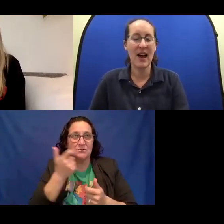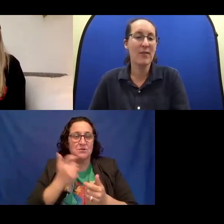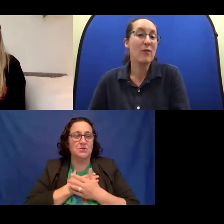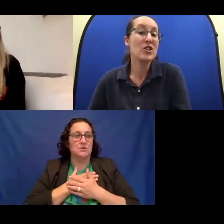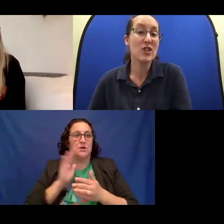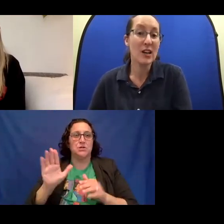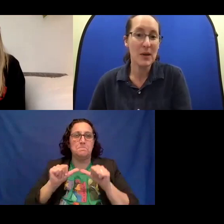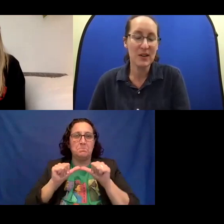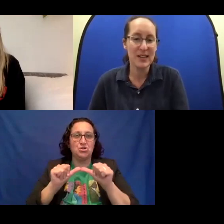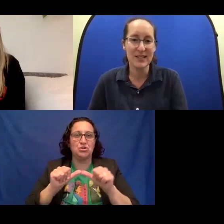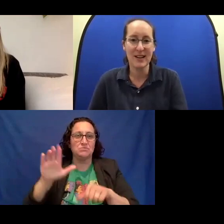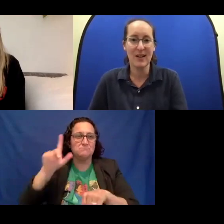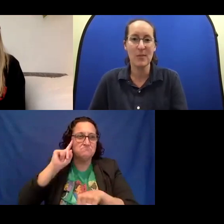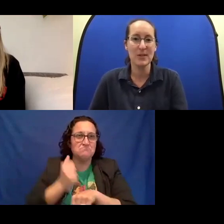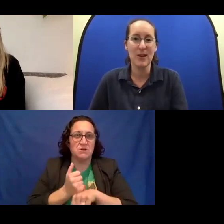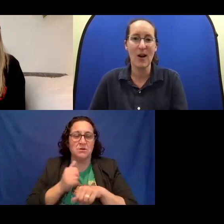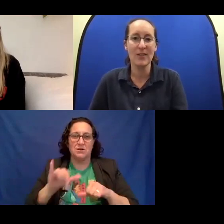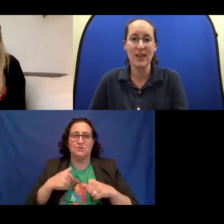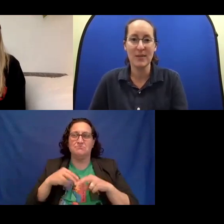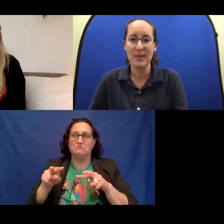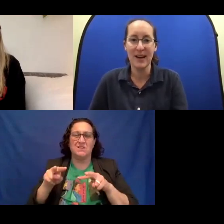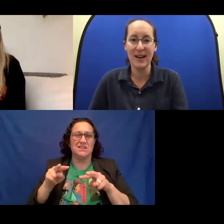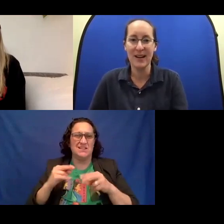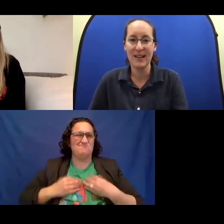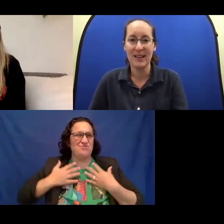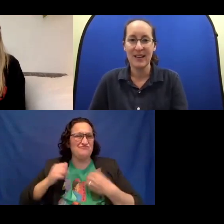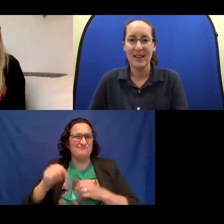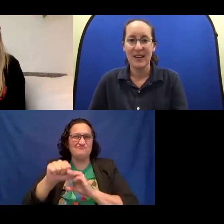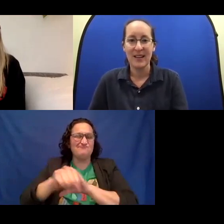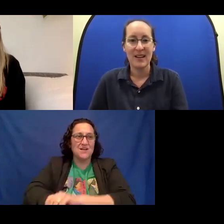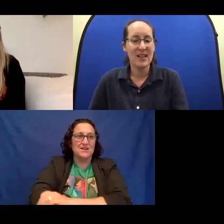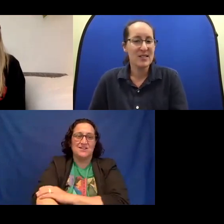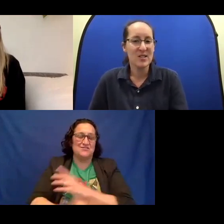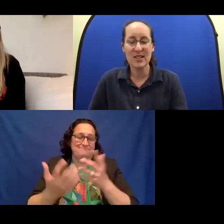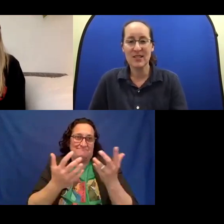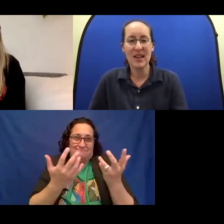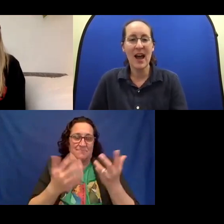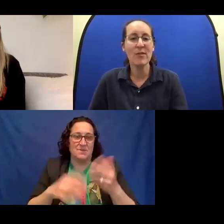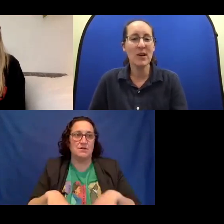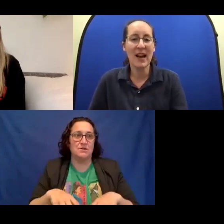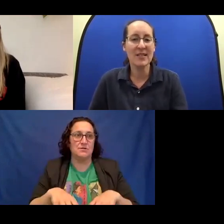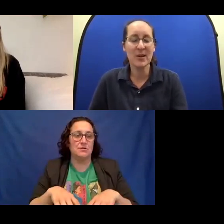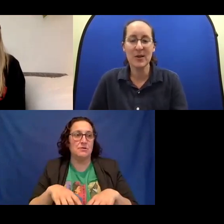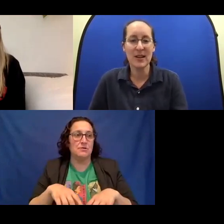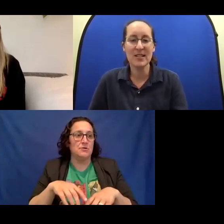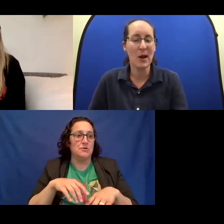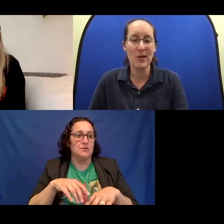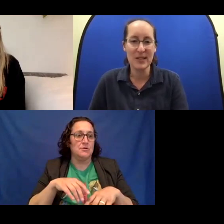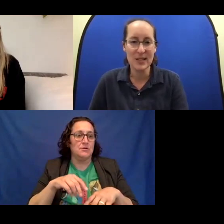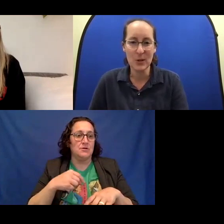watched documentaries on almost all of them, it's just everyone has their own inspiring story.